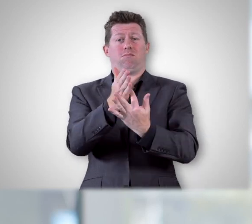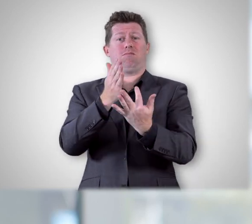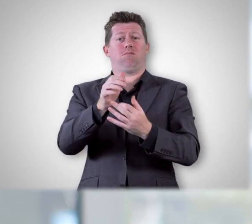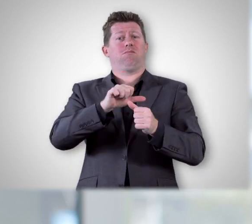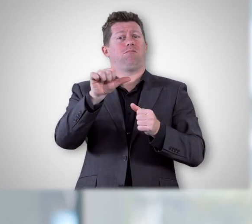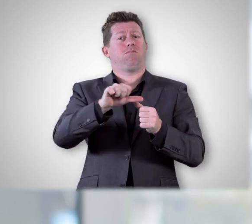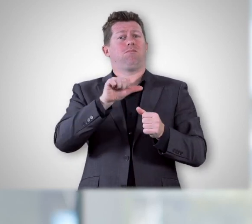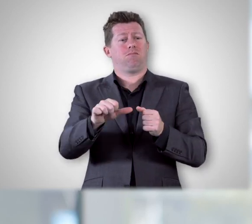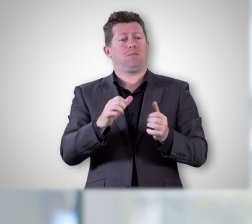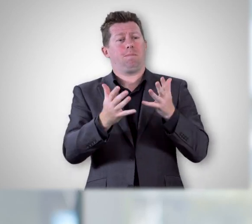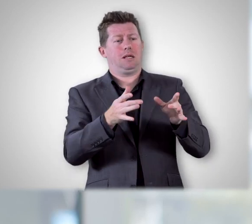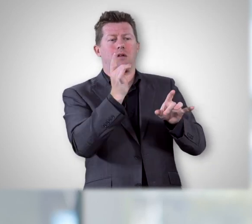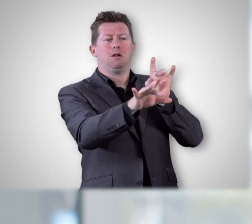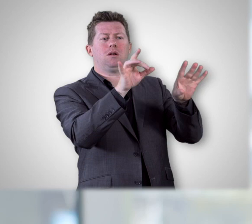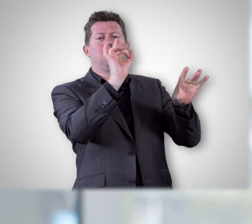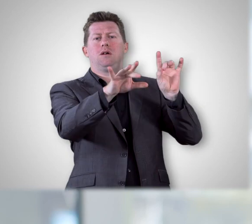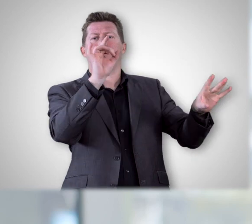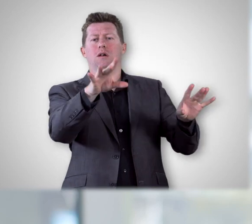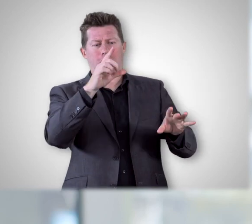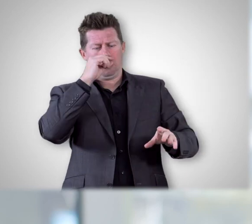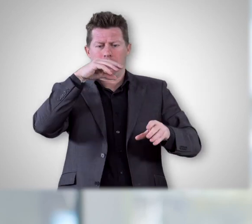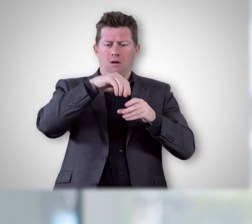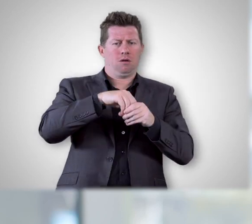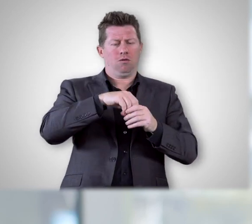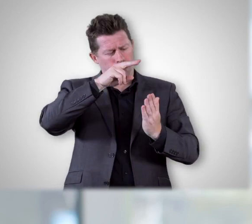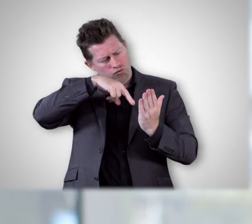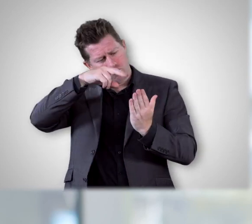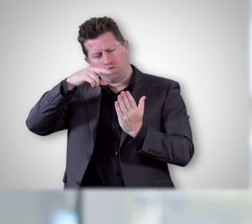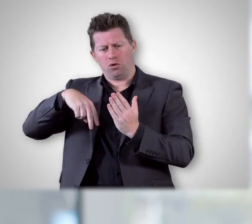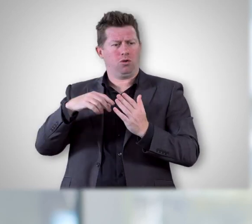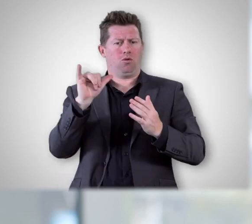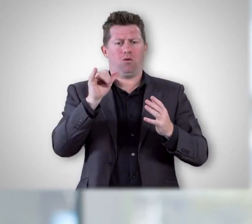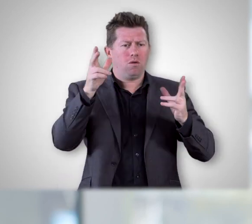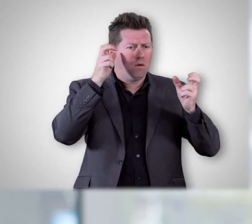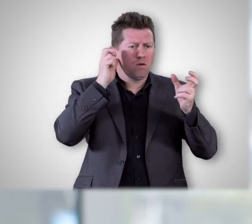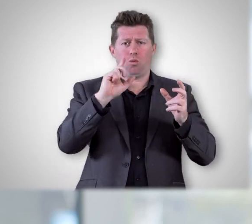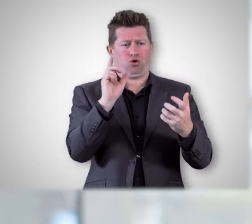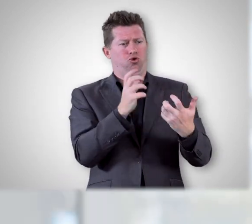which gives them more autonomy to engage with your resources in a meaningful way that suits them.